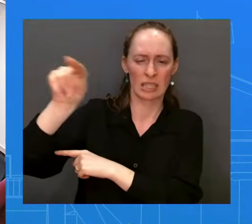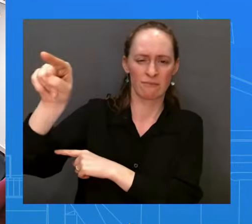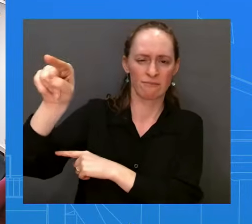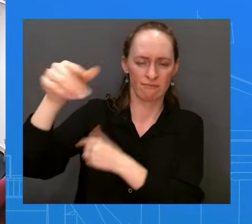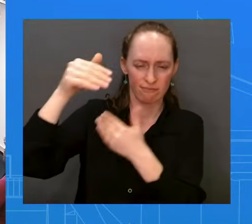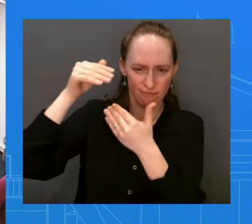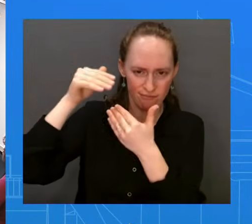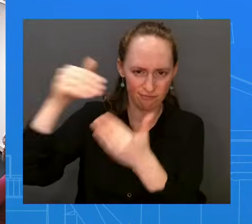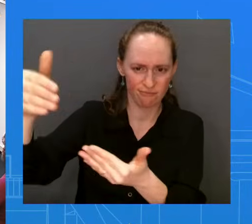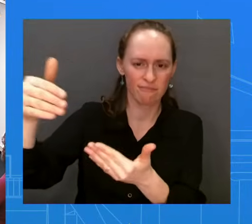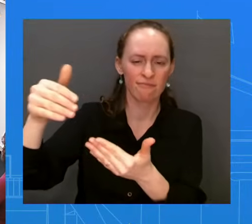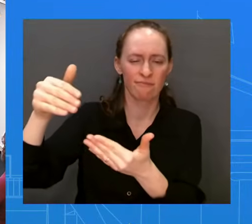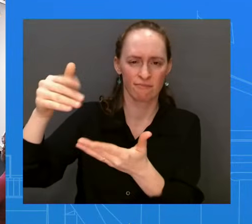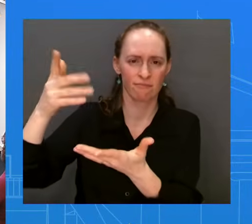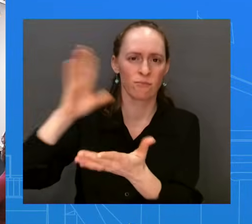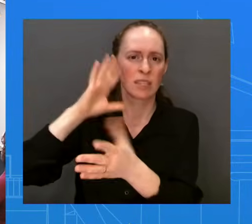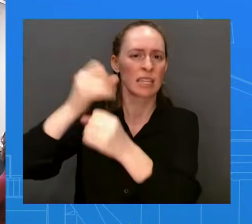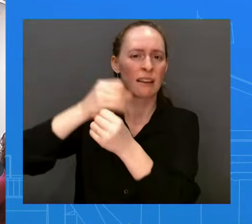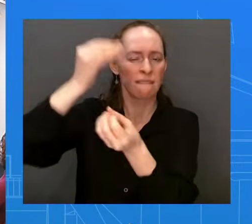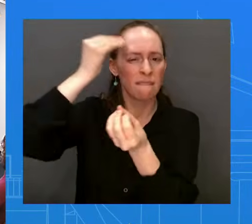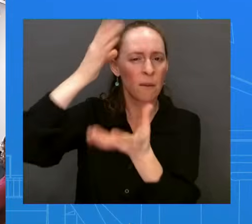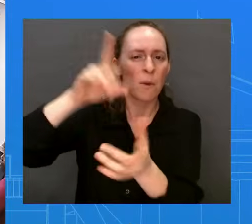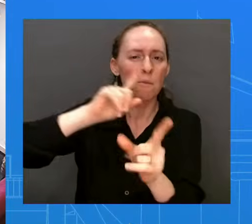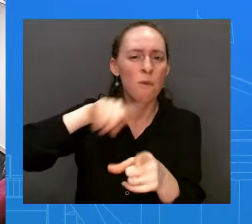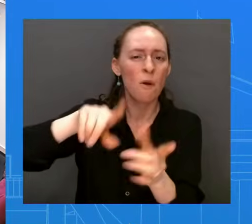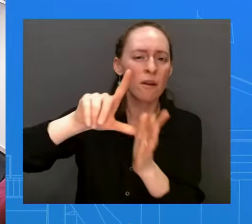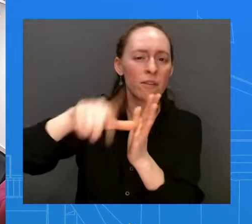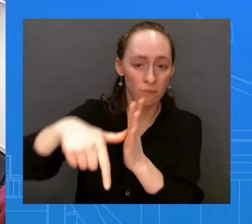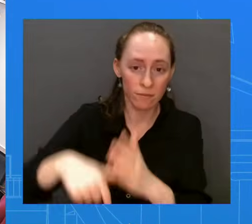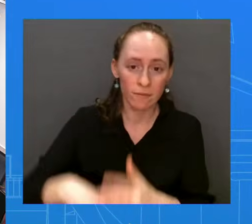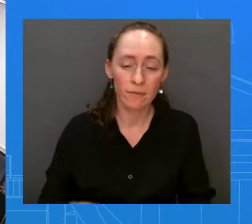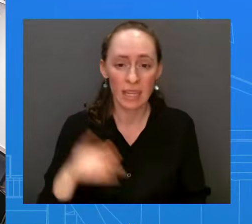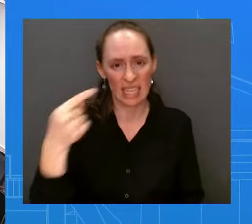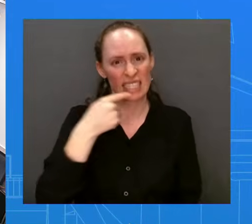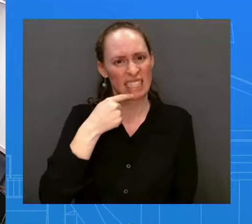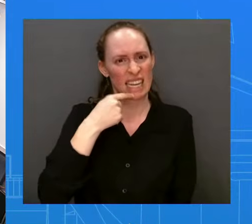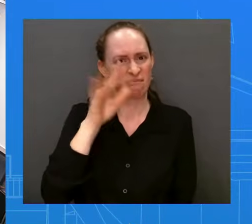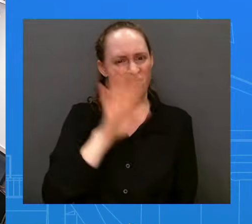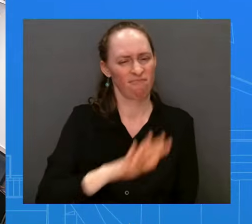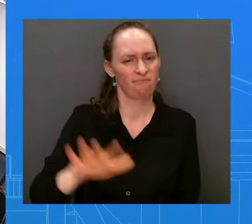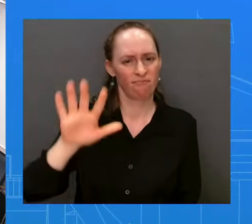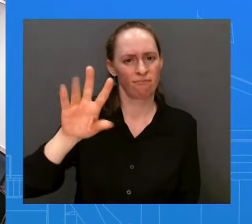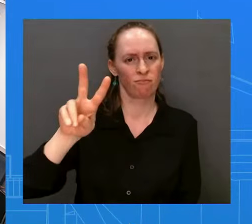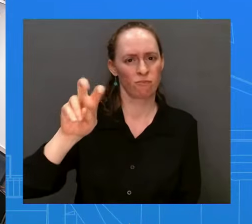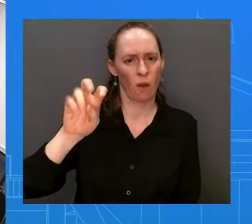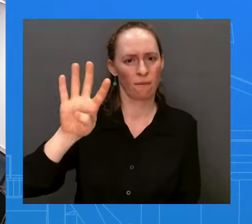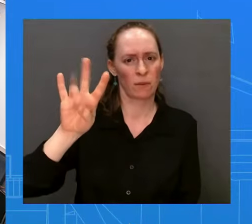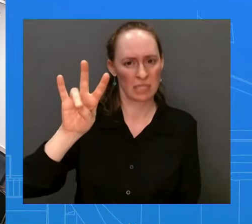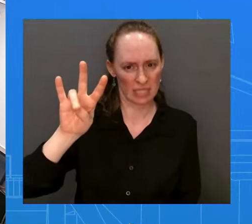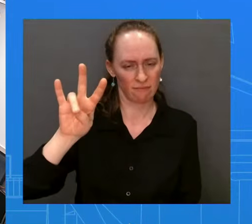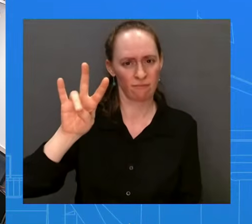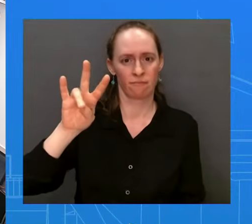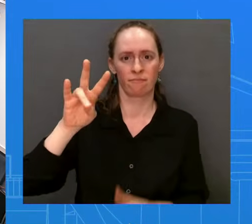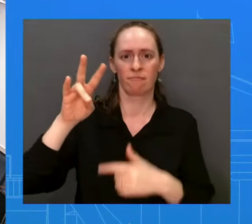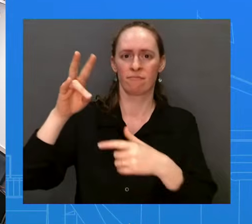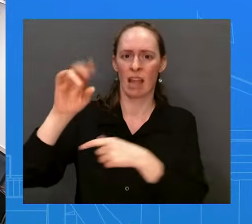it says there were 247 unidentified aerial phenomena reports since March of 2021, some of which have, quote,